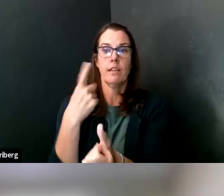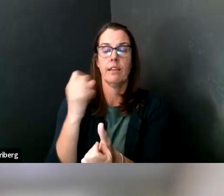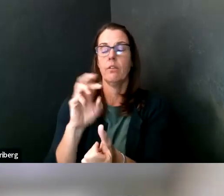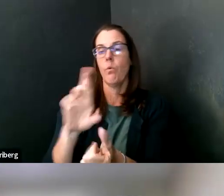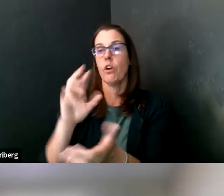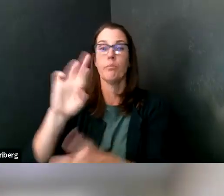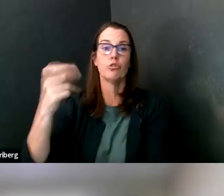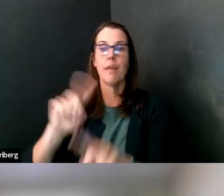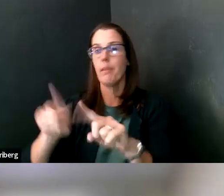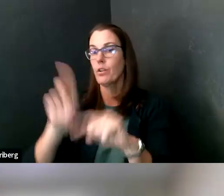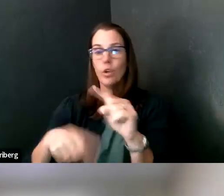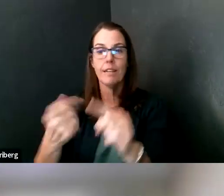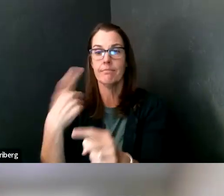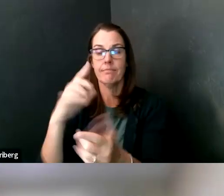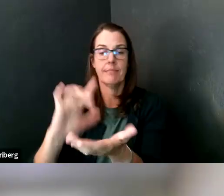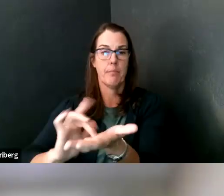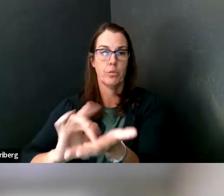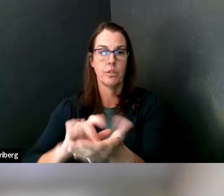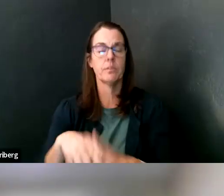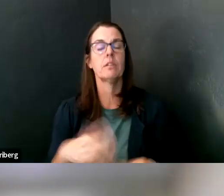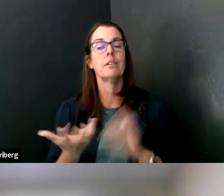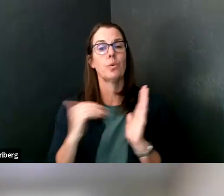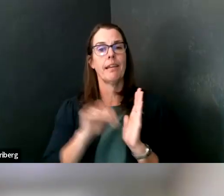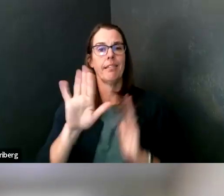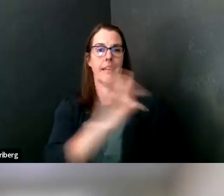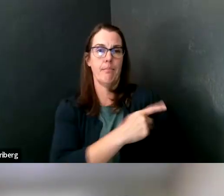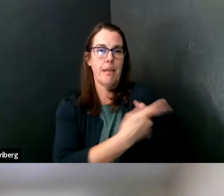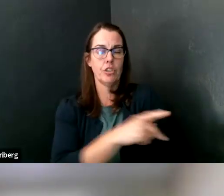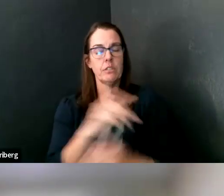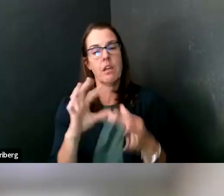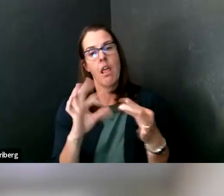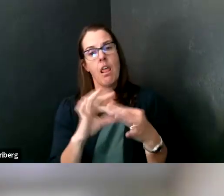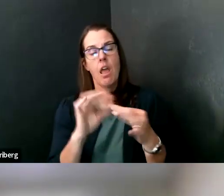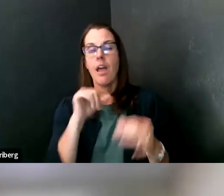prescription medication. Again and again, the patients pointed out not the retail drug price,